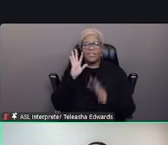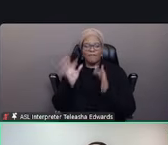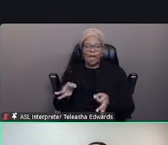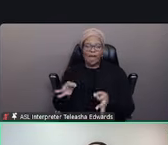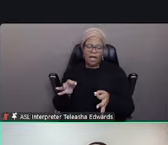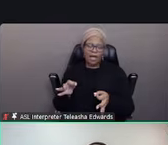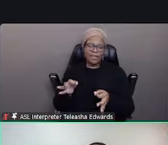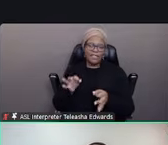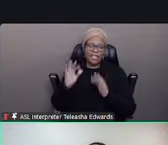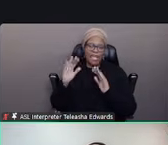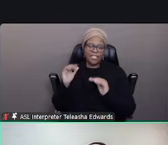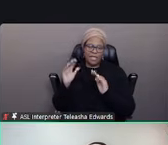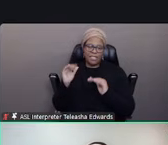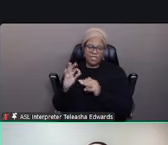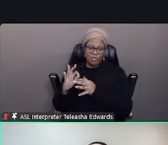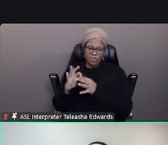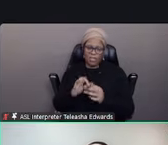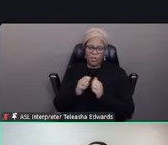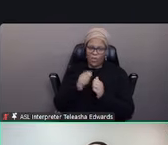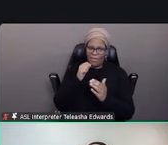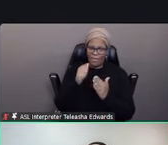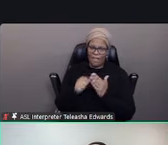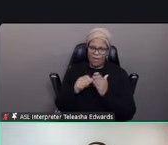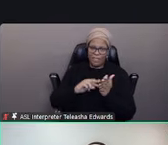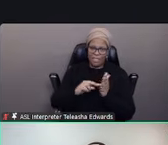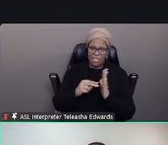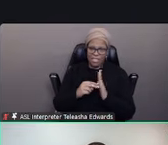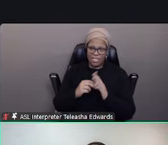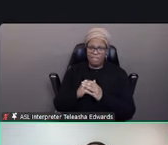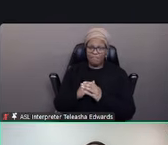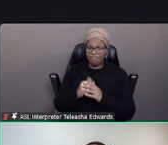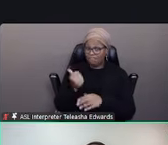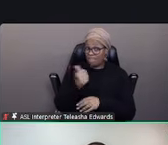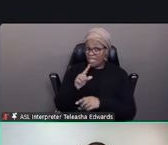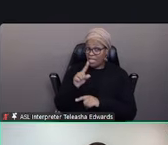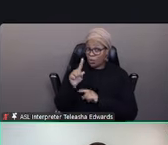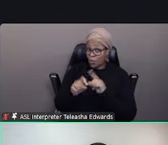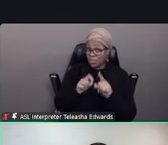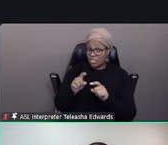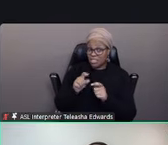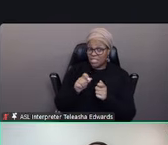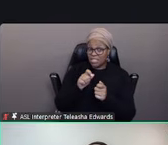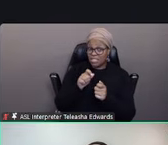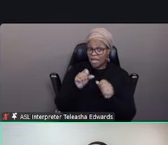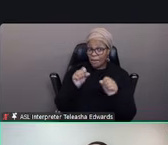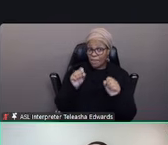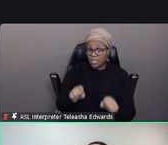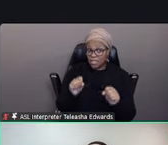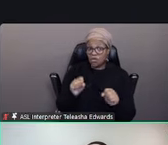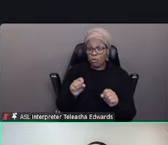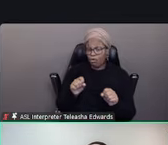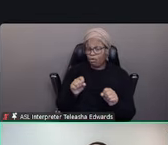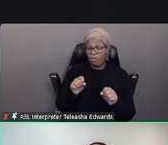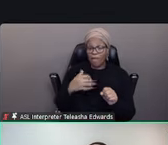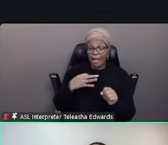the letter of intent. uh any questions that a potential applicant has about the RFA needs to